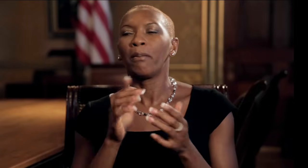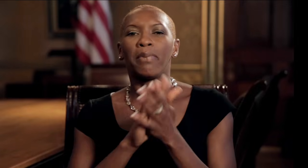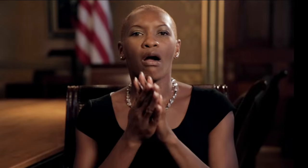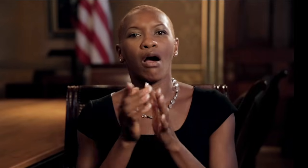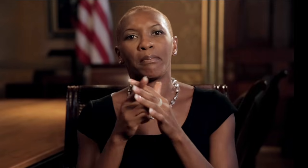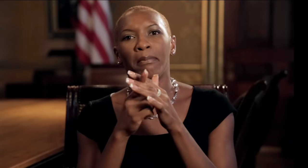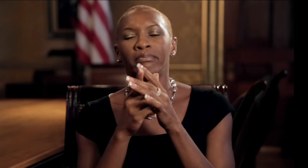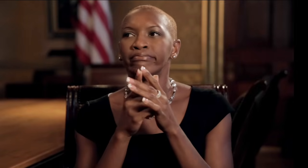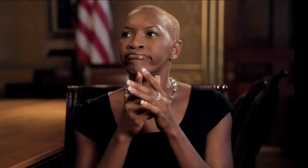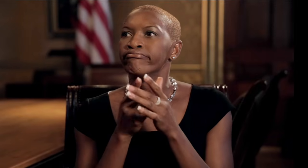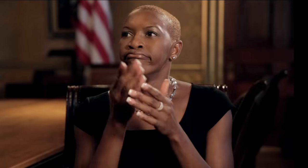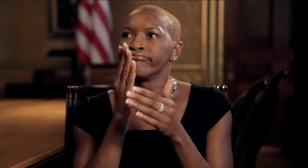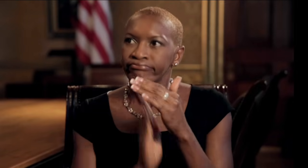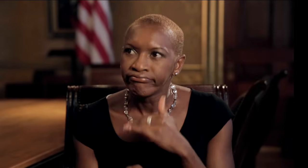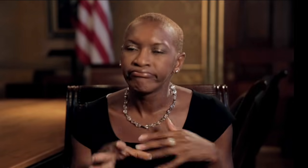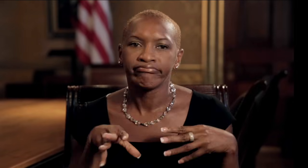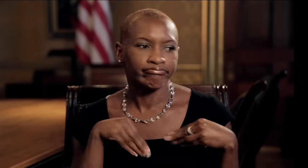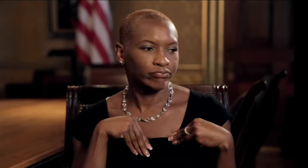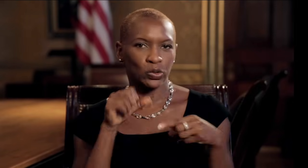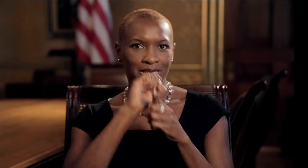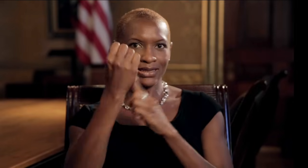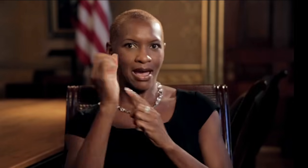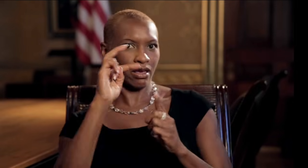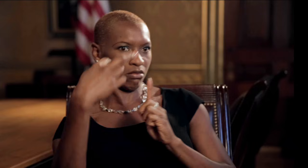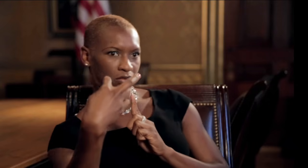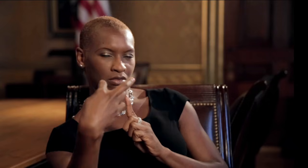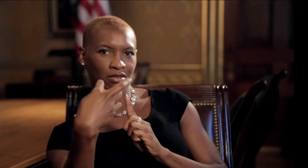became... submissive to society's perspectives of themselves.